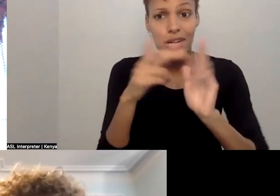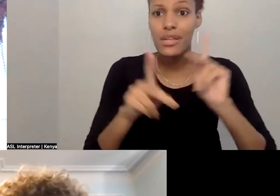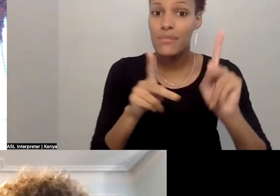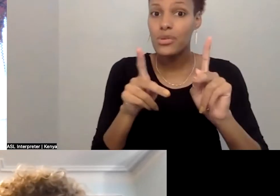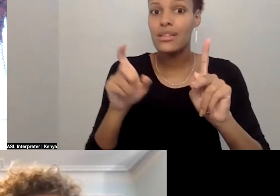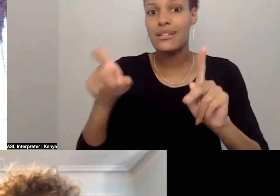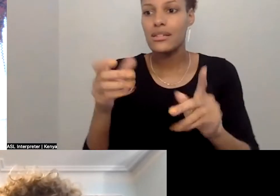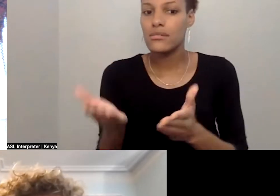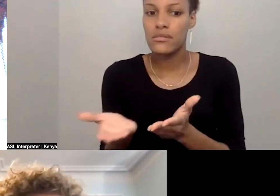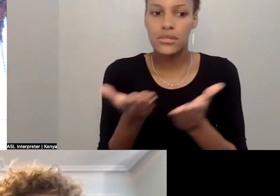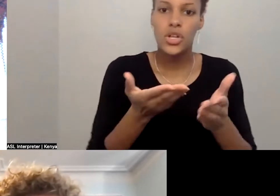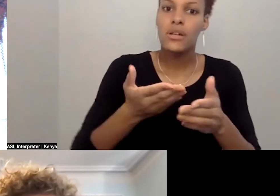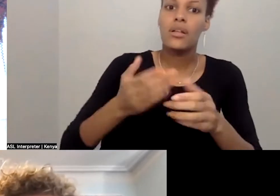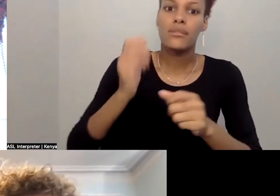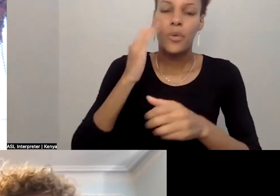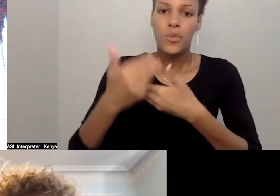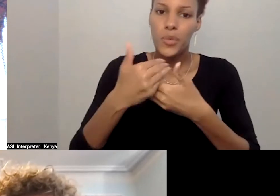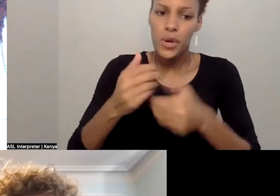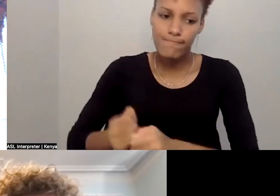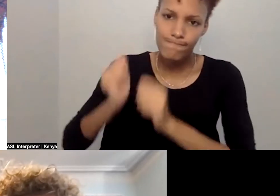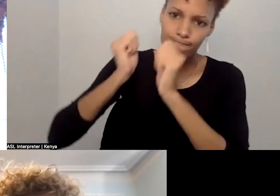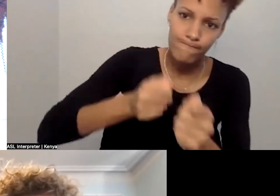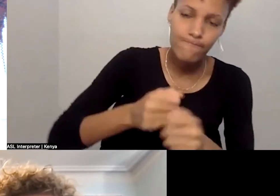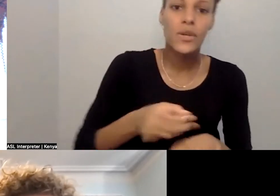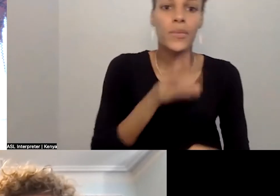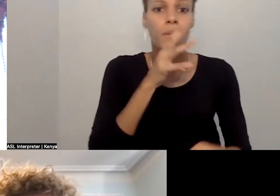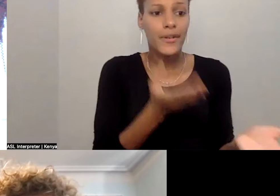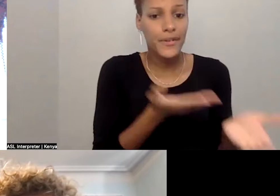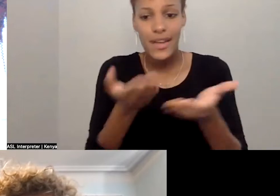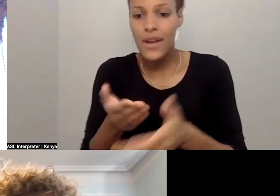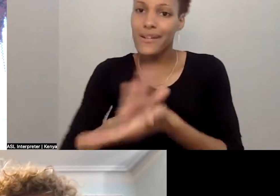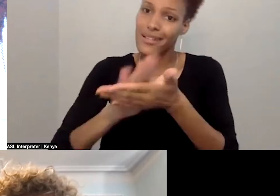for- chop wood for them, and carry water for them, and cook for them, and clean for them, it was a